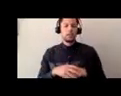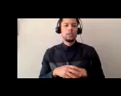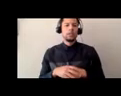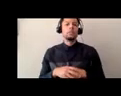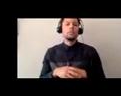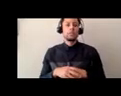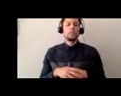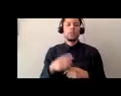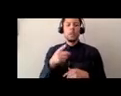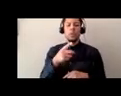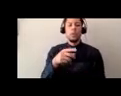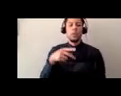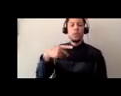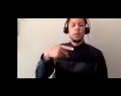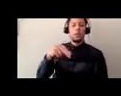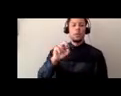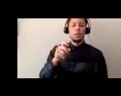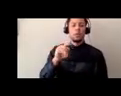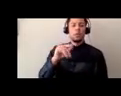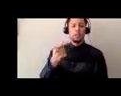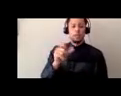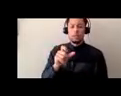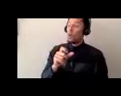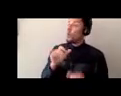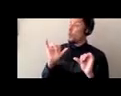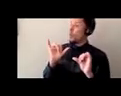But gosh, it's also health isn't it?